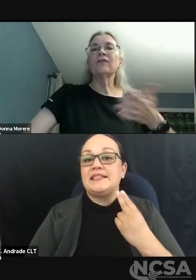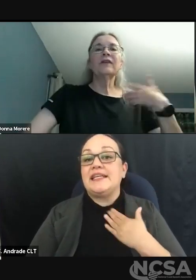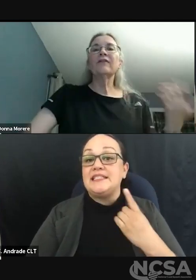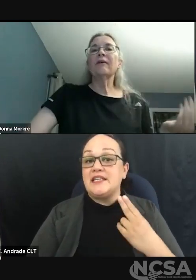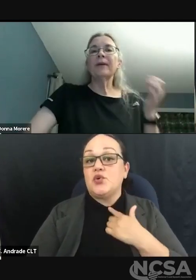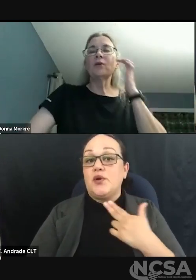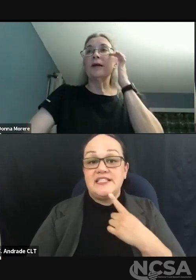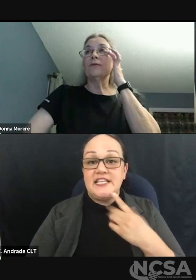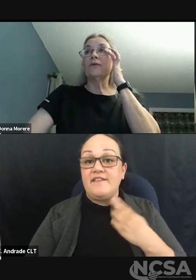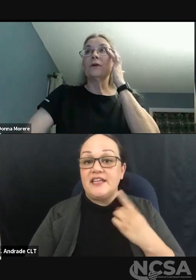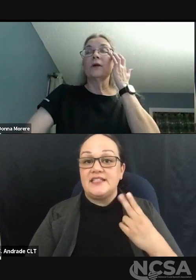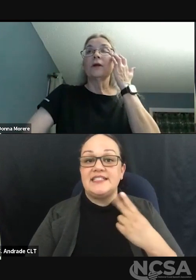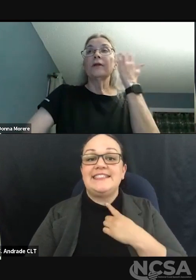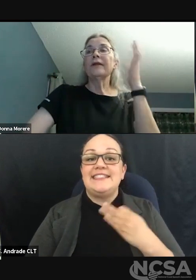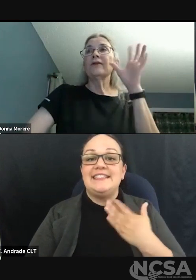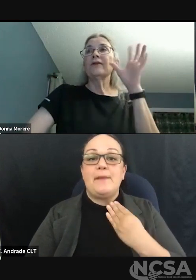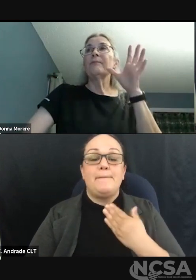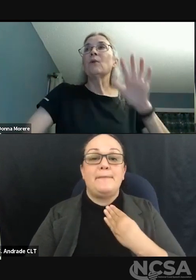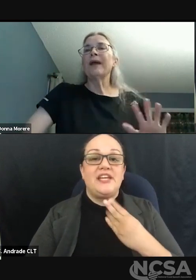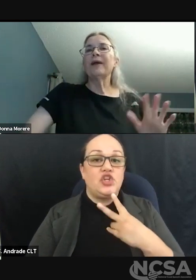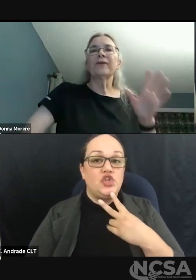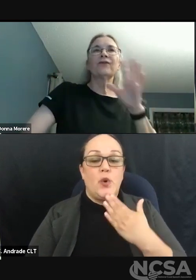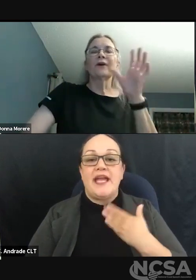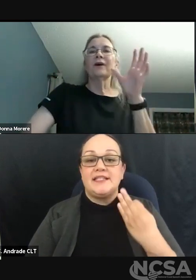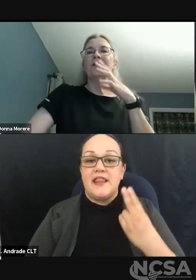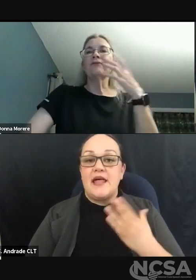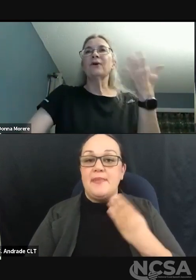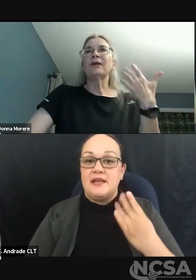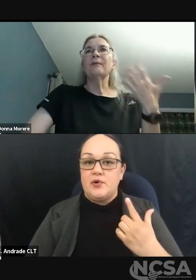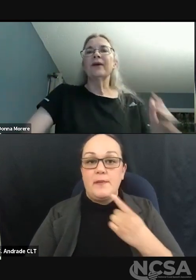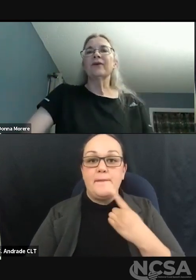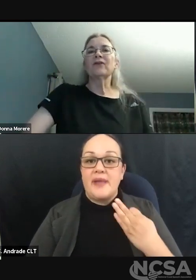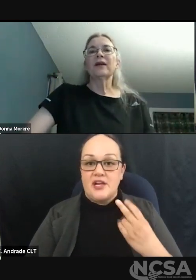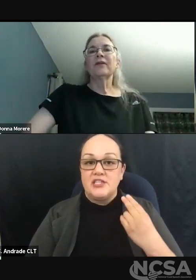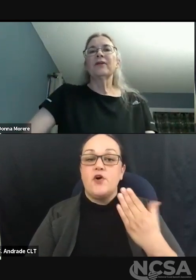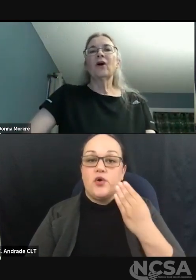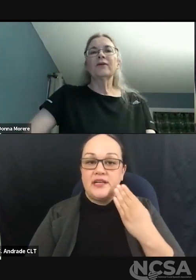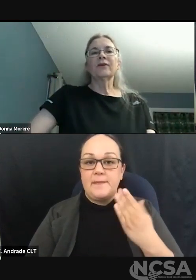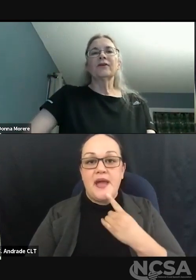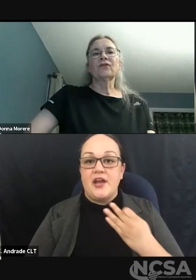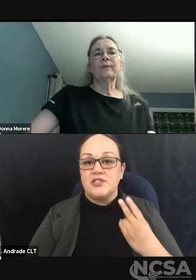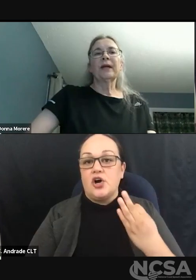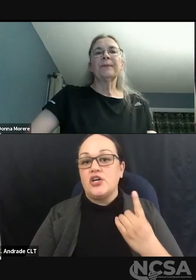This disambiguates these ambiguous pairs that are hard to discriminate.